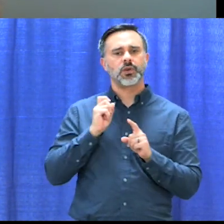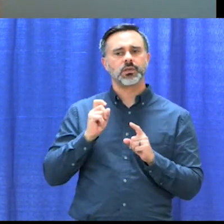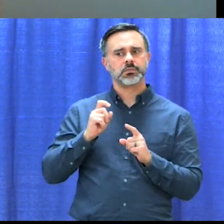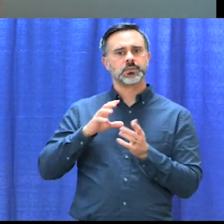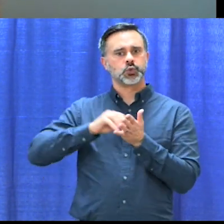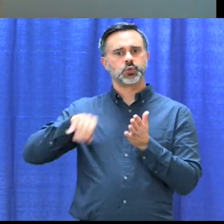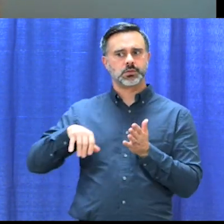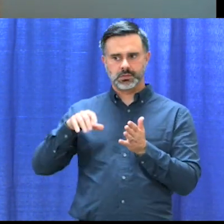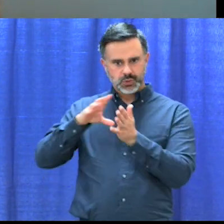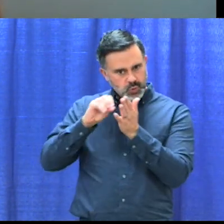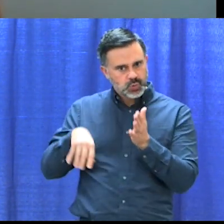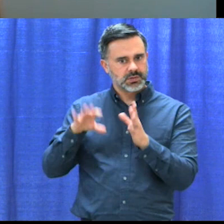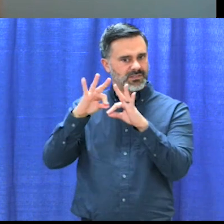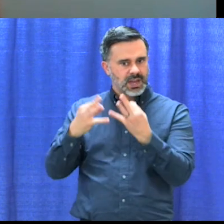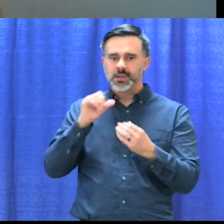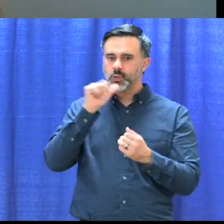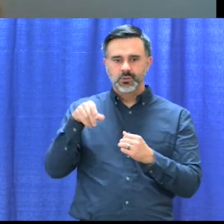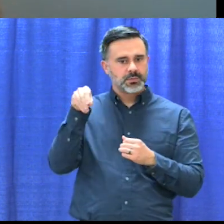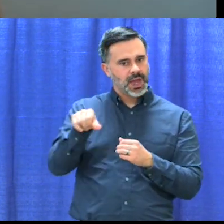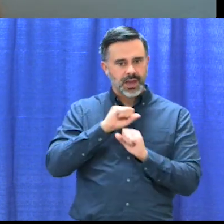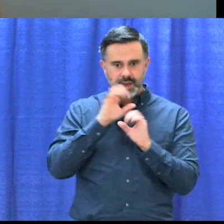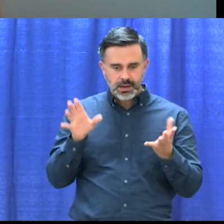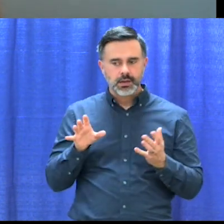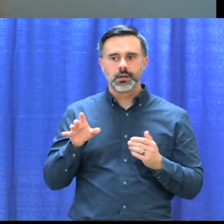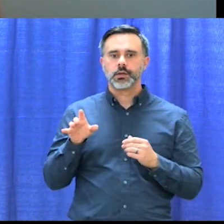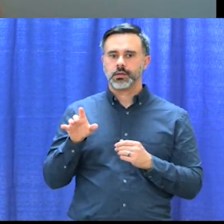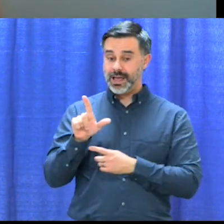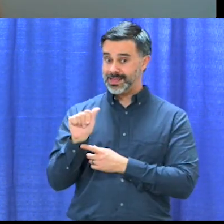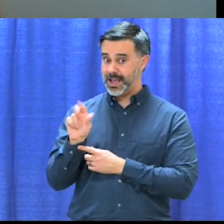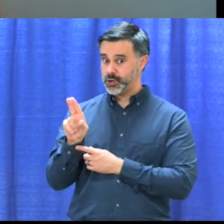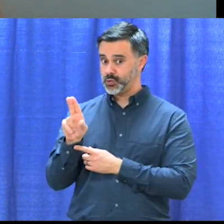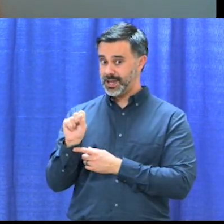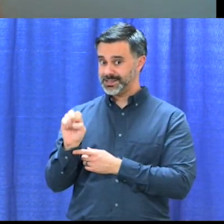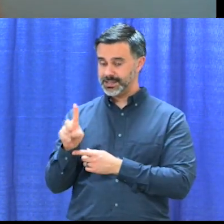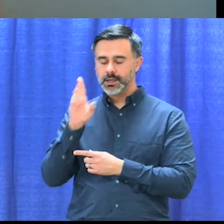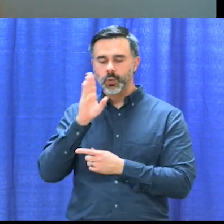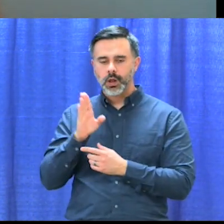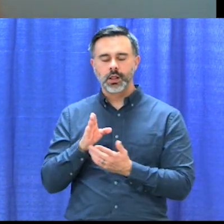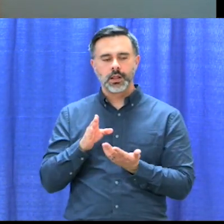LAUSD will be responsible for identifying which students received those benefits.